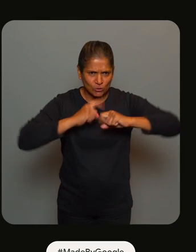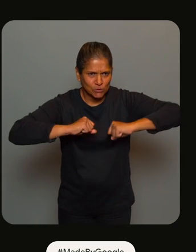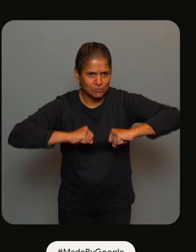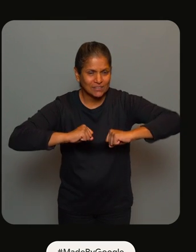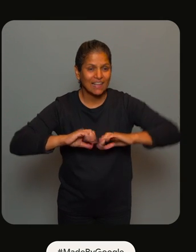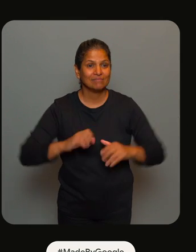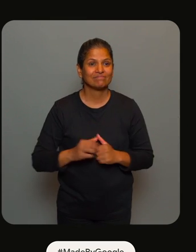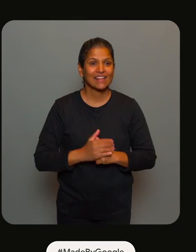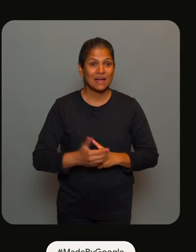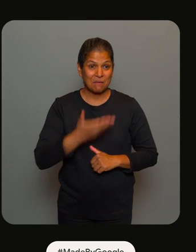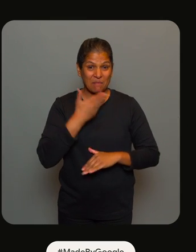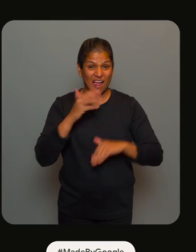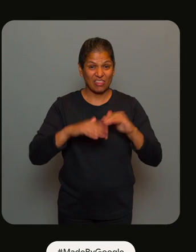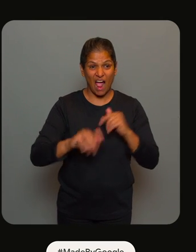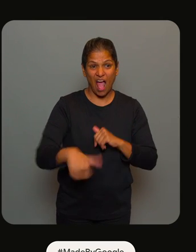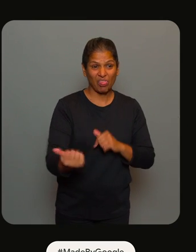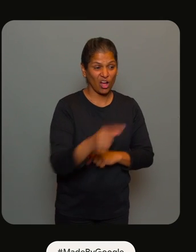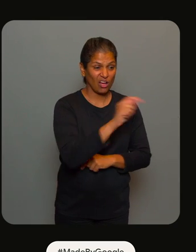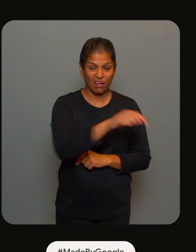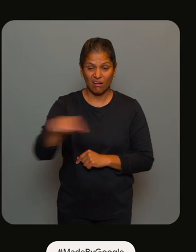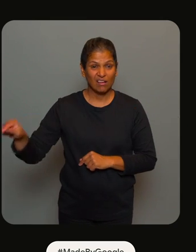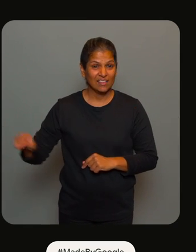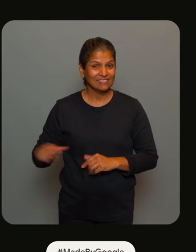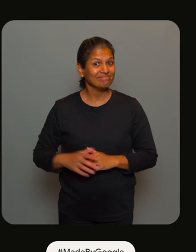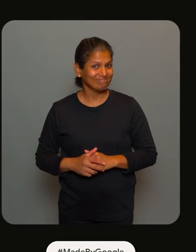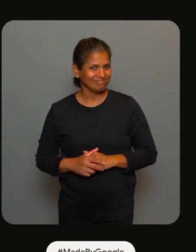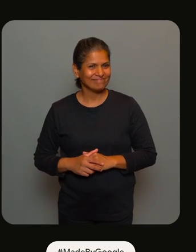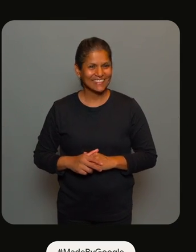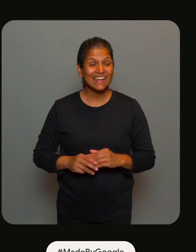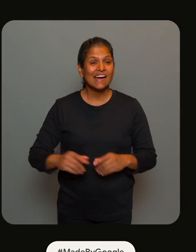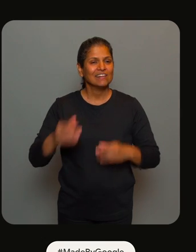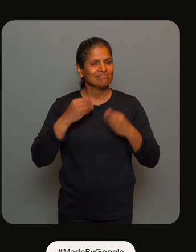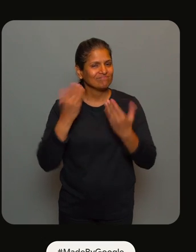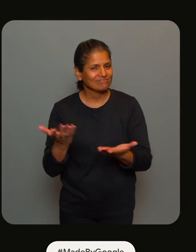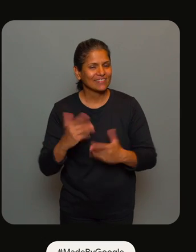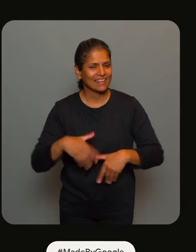Here’s Brian to tell you more about Pixel.